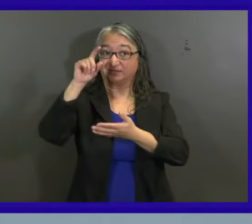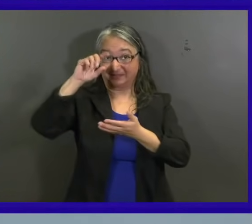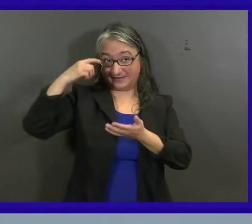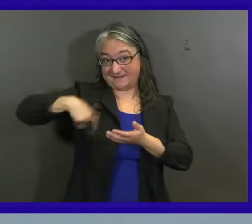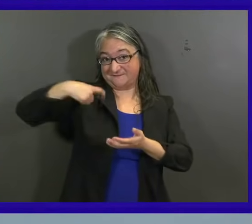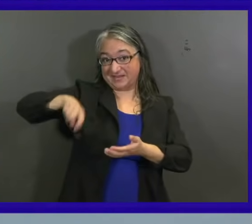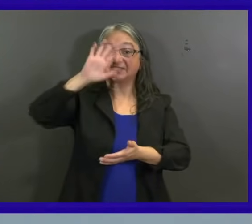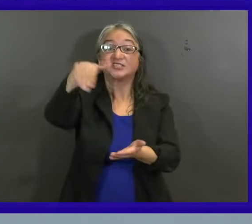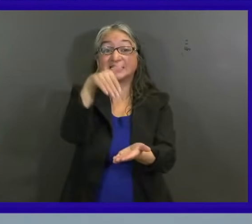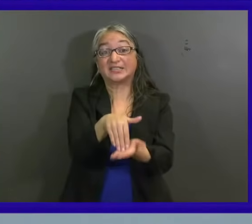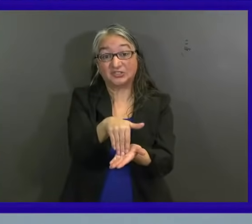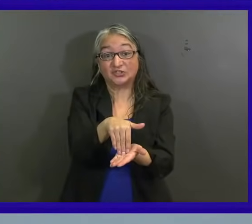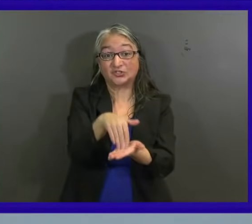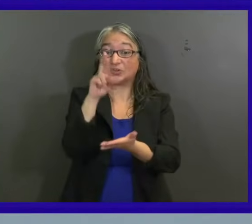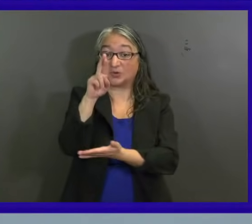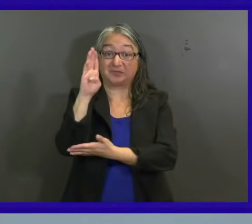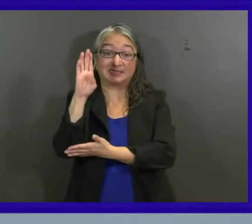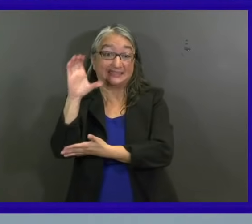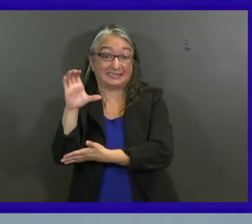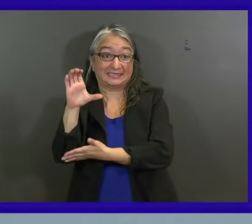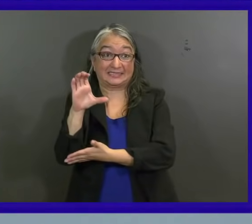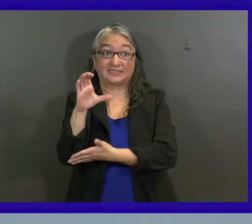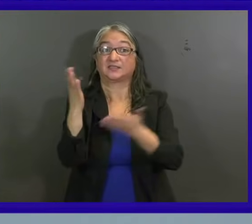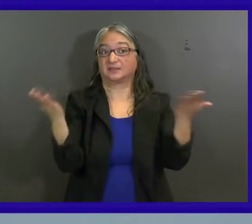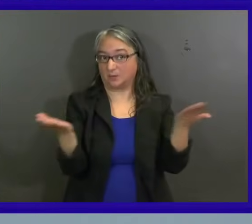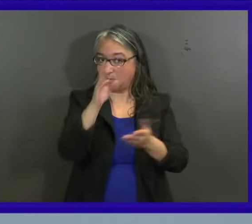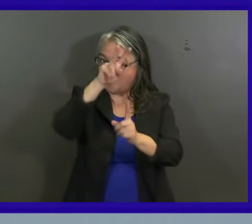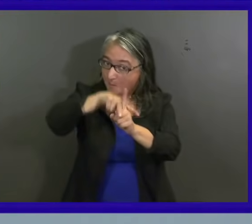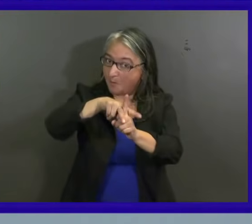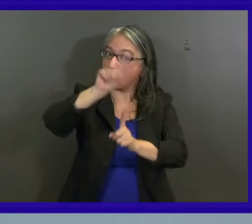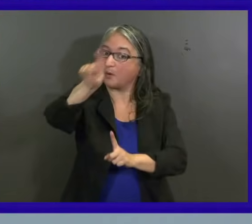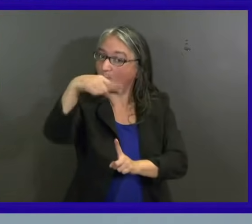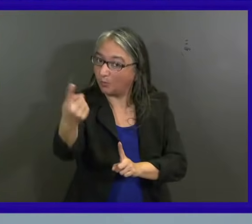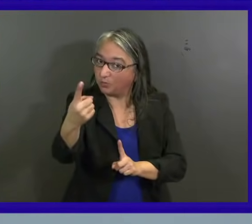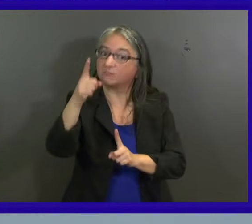for that day for the appointments already scheduled so this is another good reason to